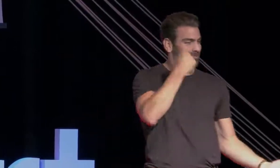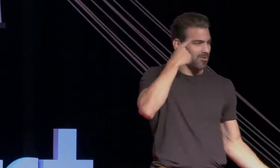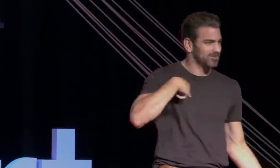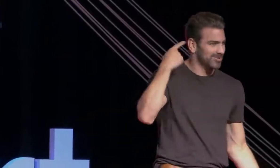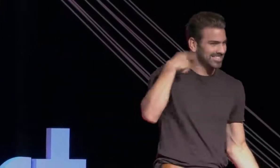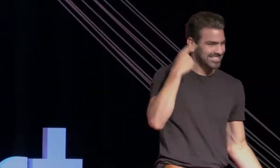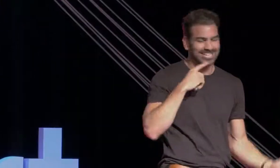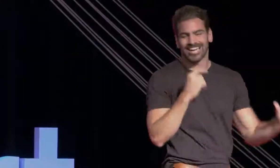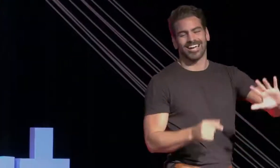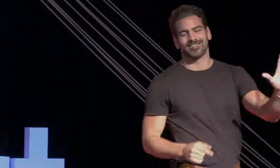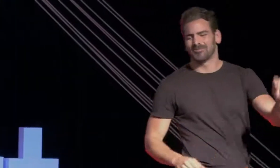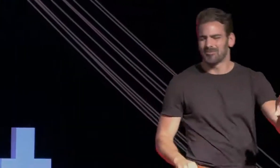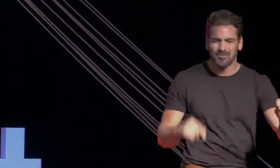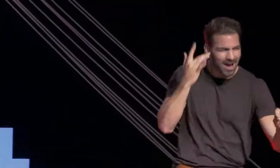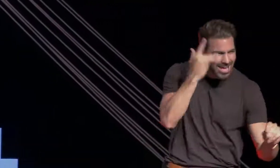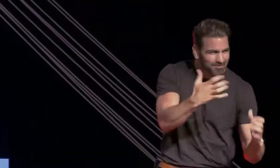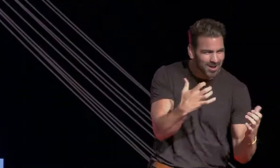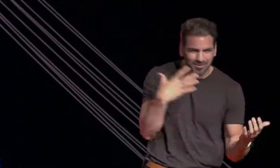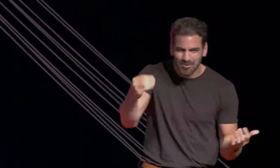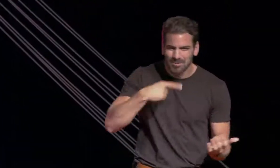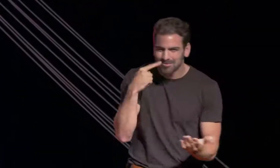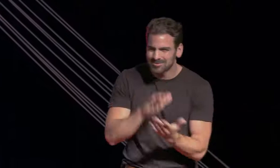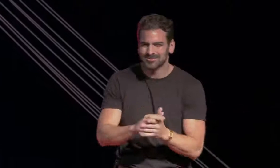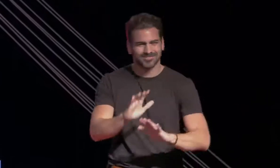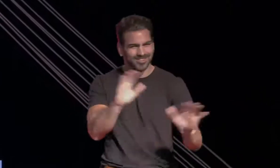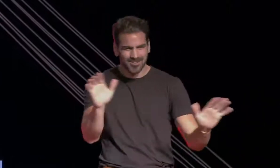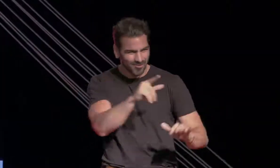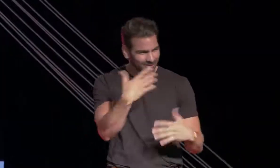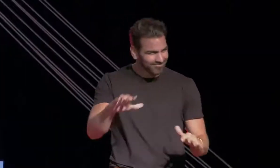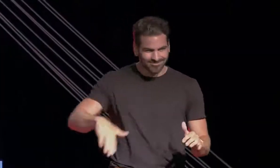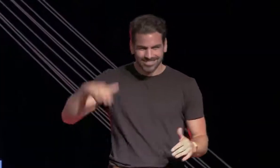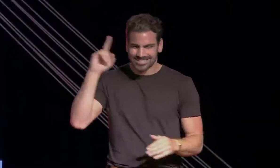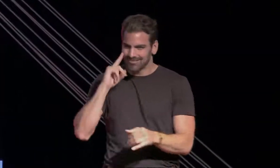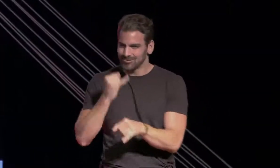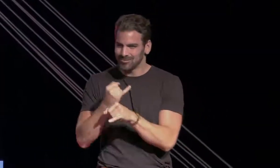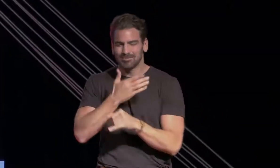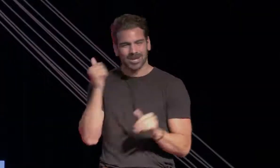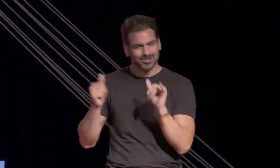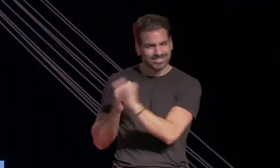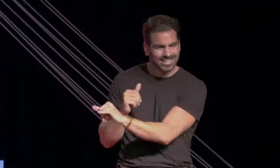to go to a public school she thought i was crazy she said what no public school it's all